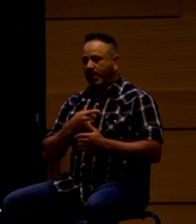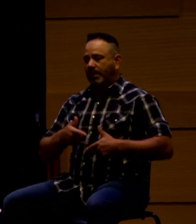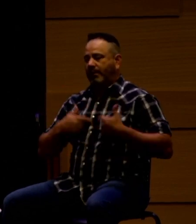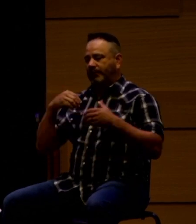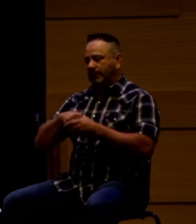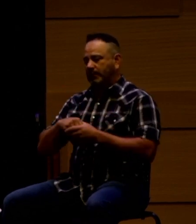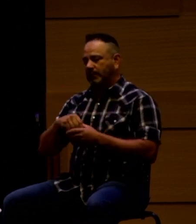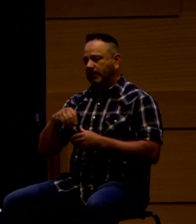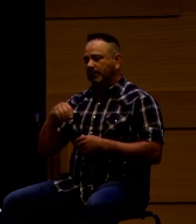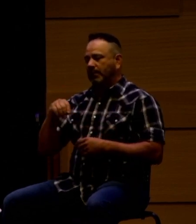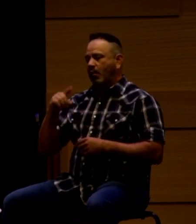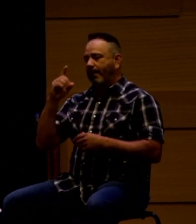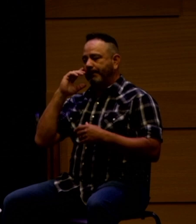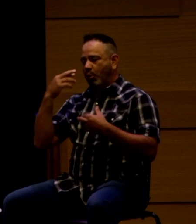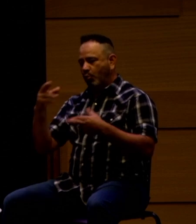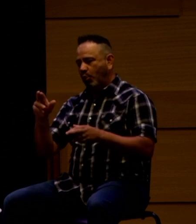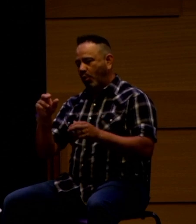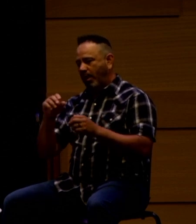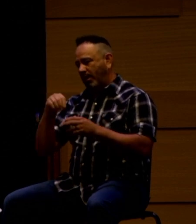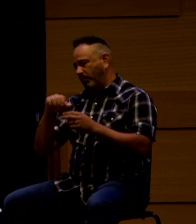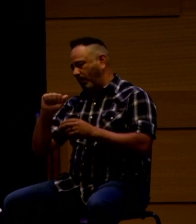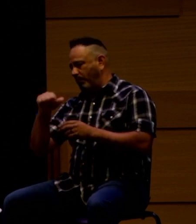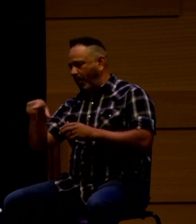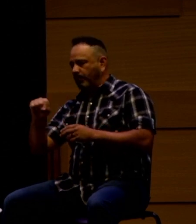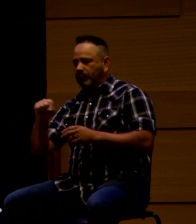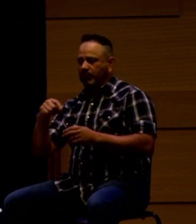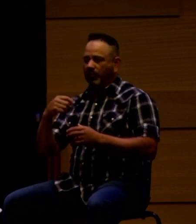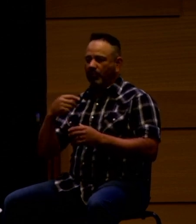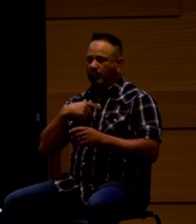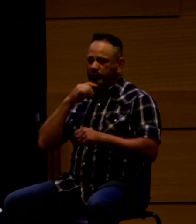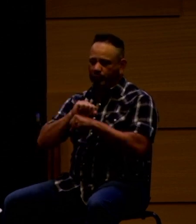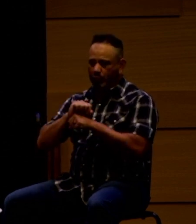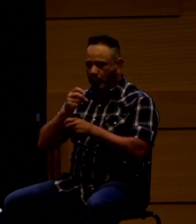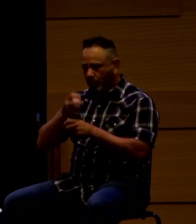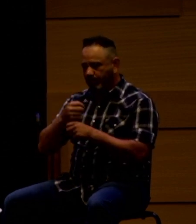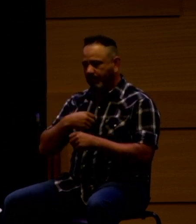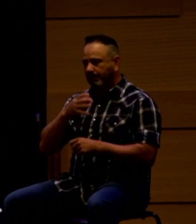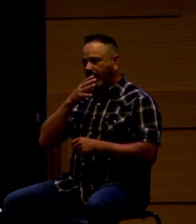We lived in a 1-bedroom apartment and we worked very hard.